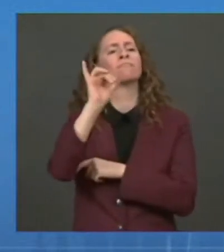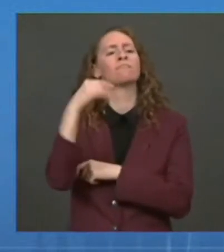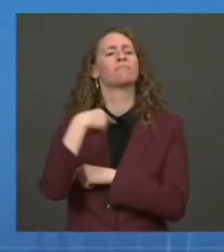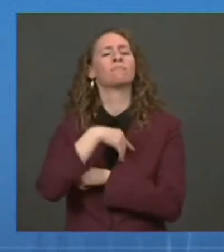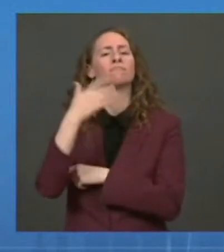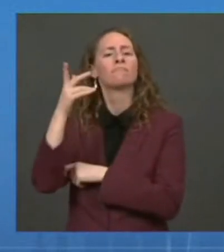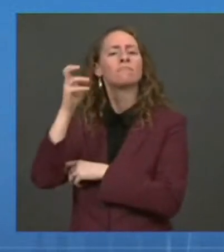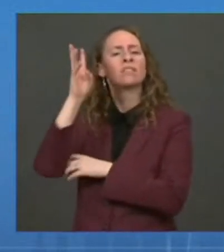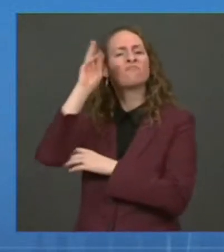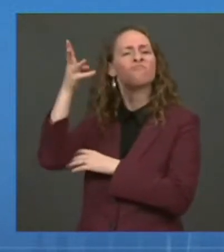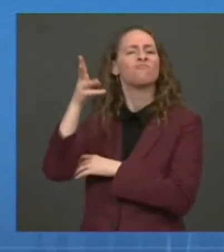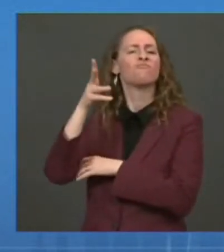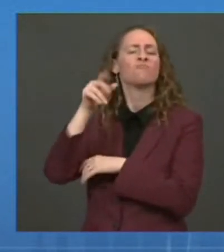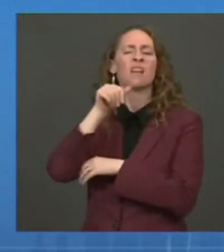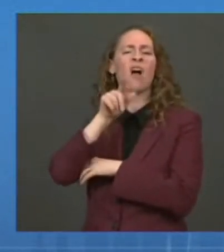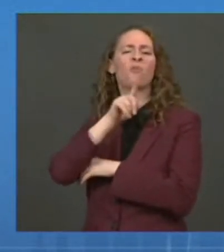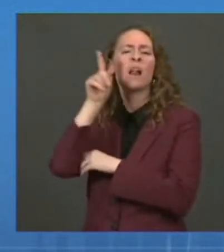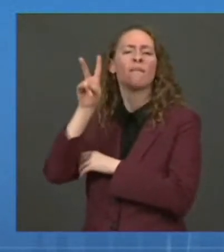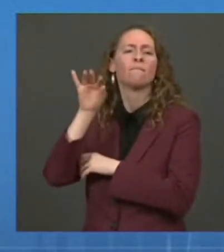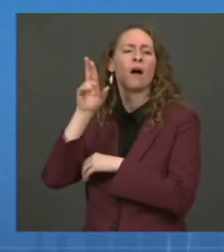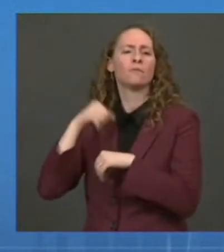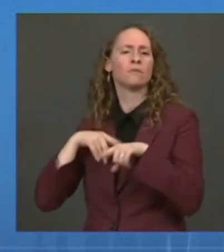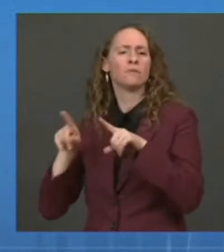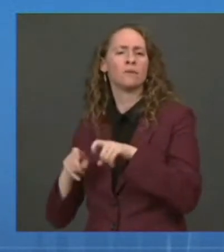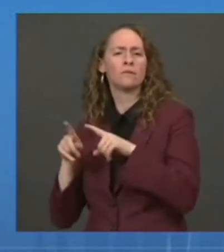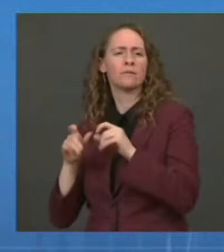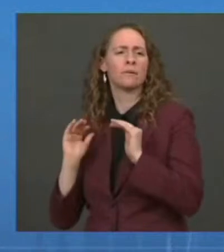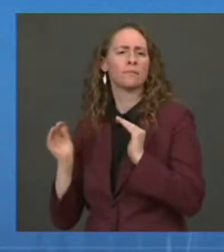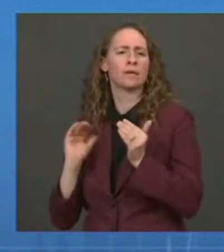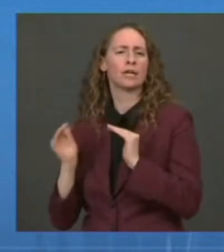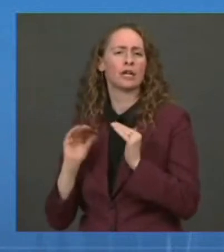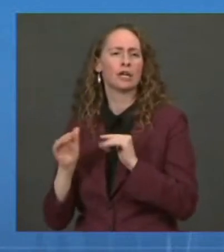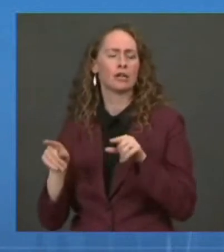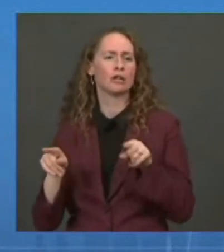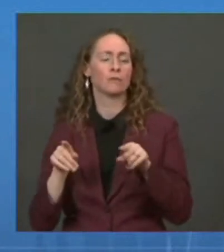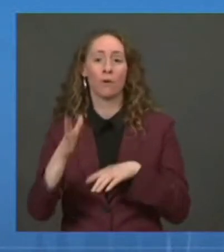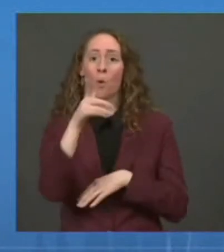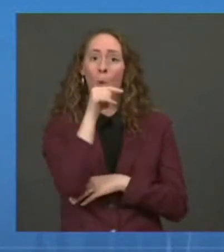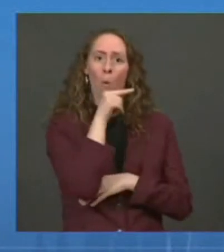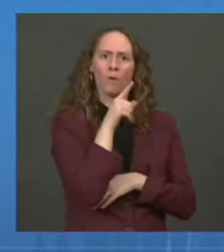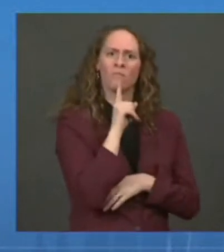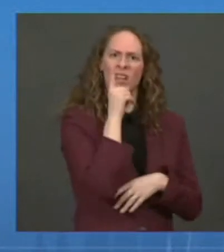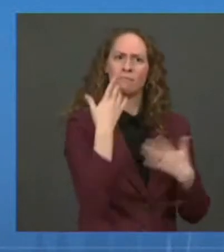USABLE ONE CALLED PSEUDO VIRUS